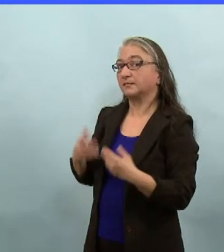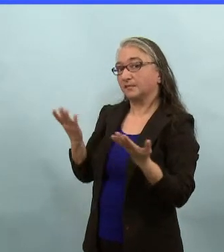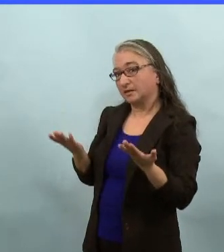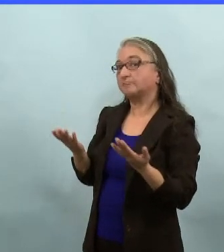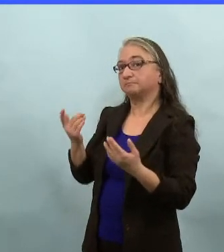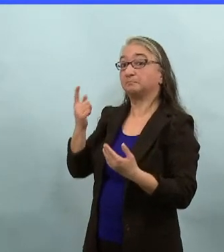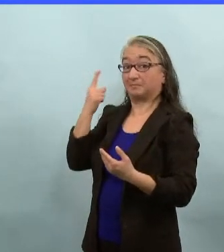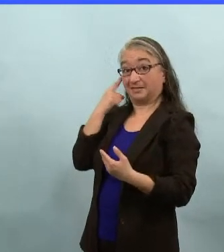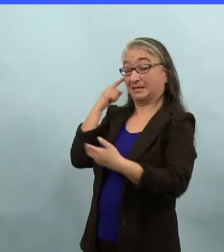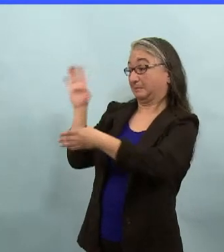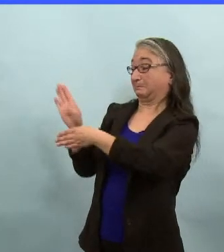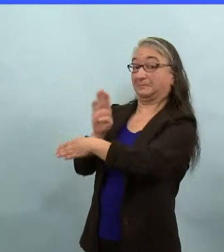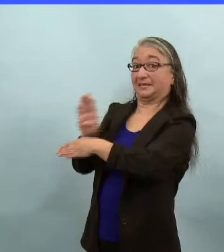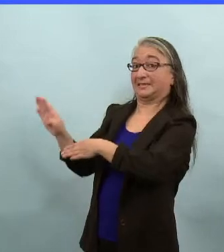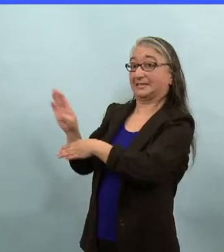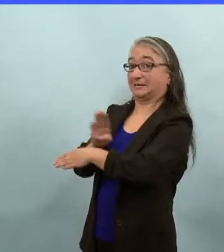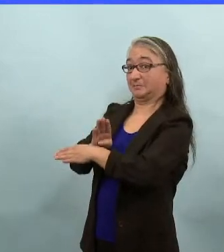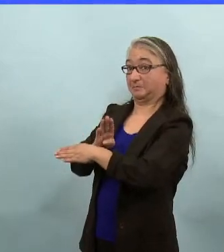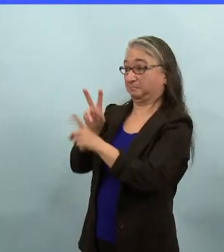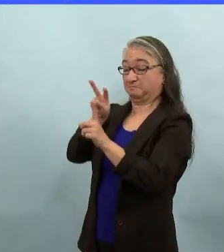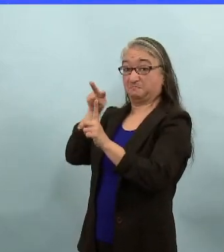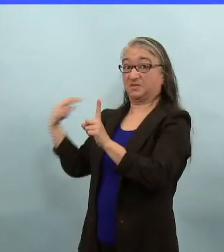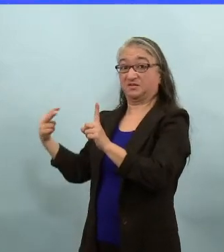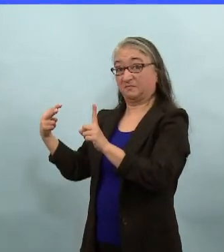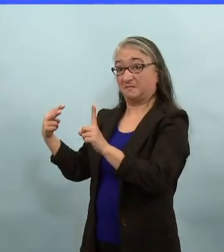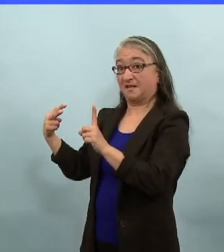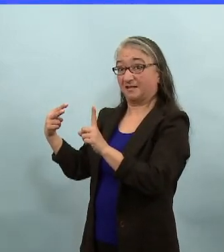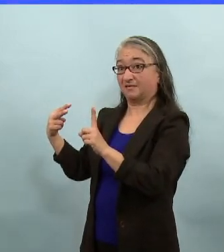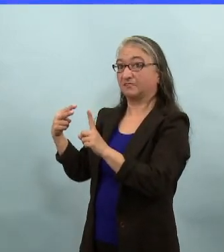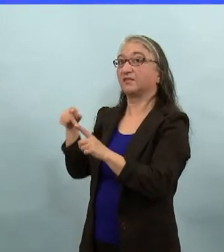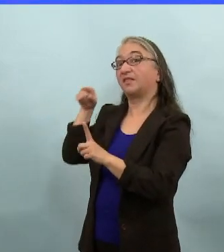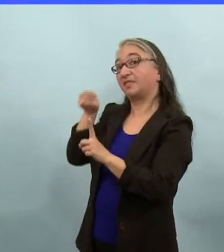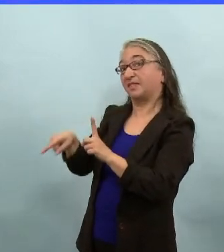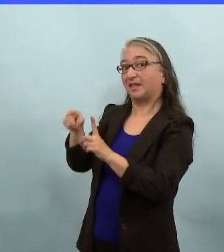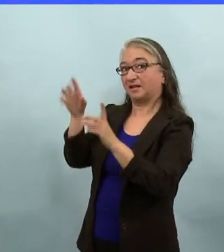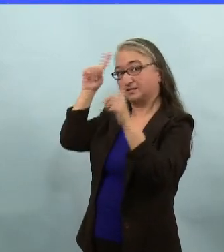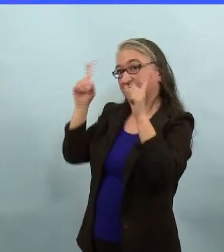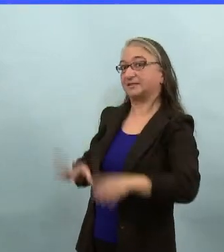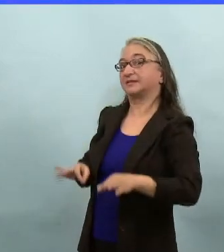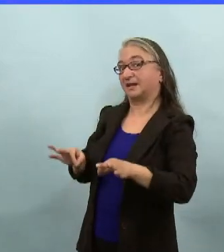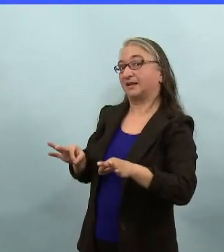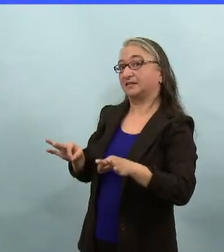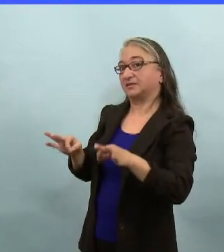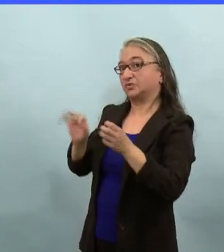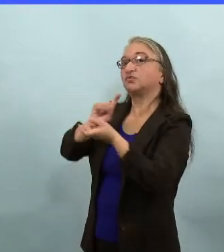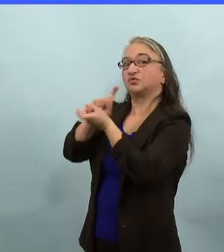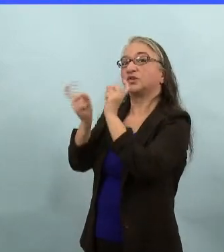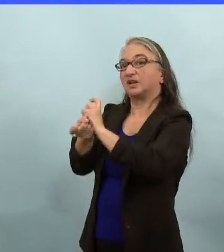has made on their own without restrictions i know there are many business establishments you'll see